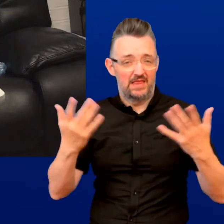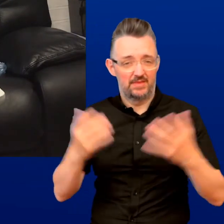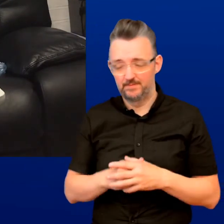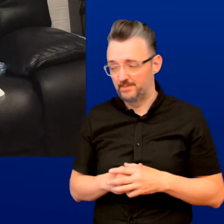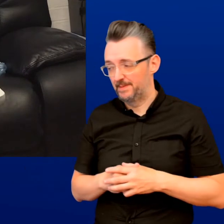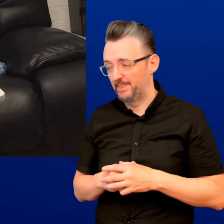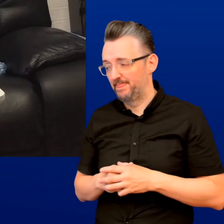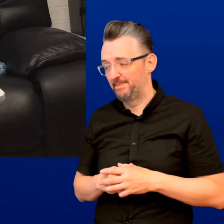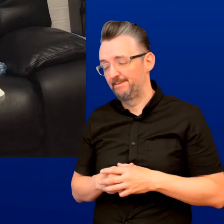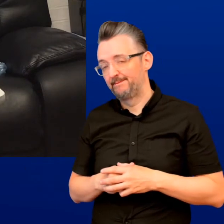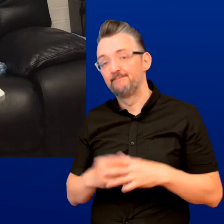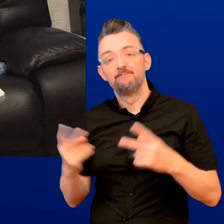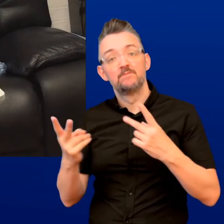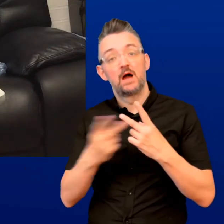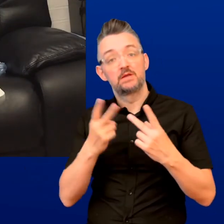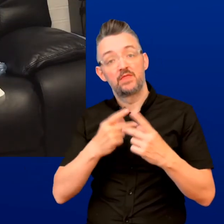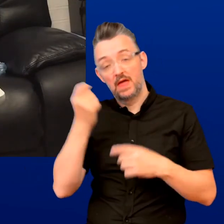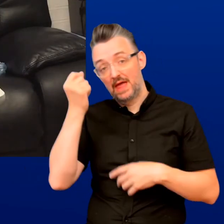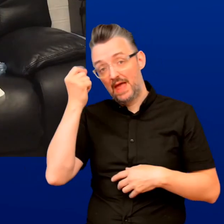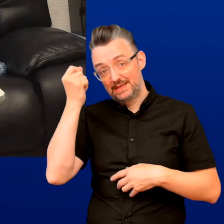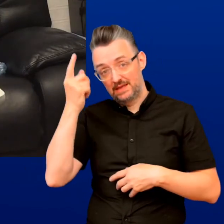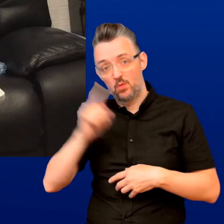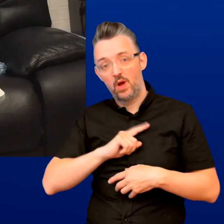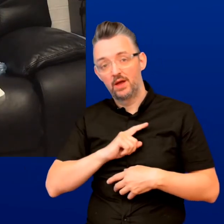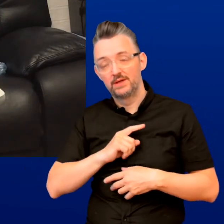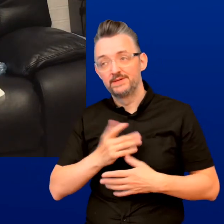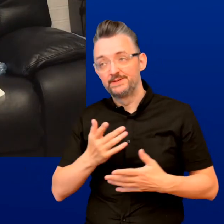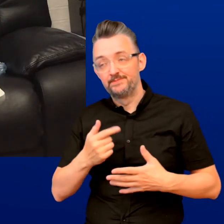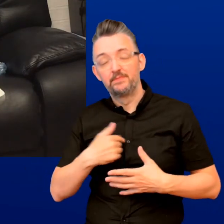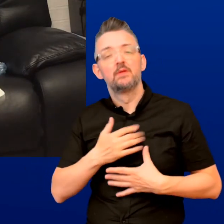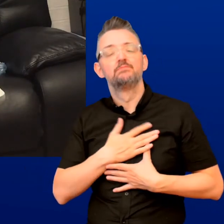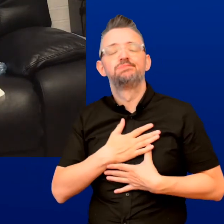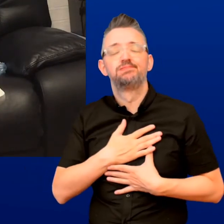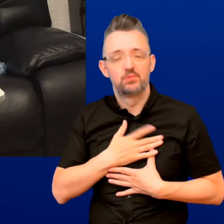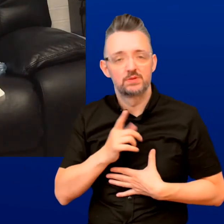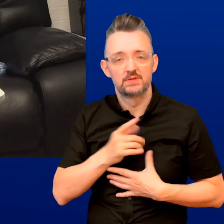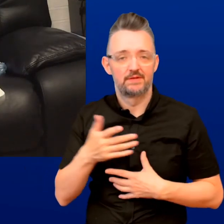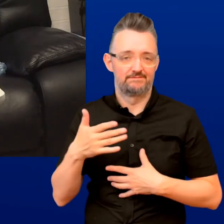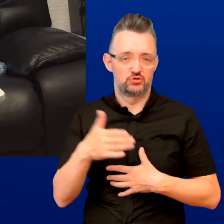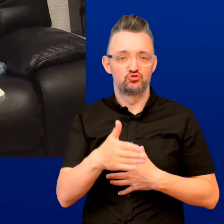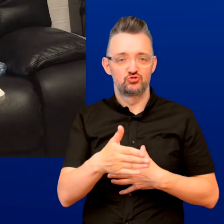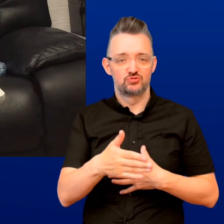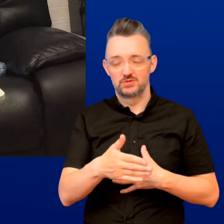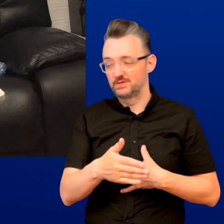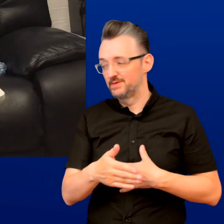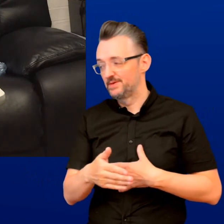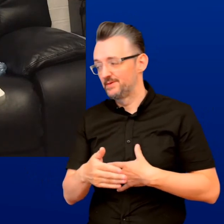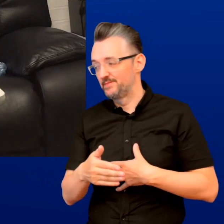Another idea I had because I love fish and the outside